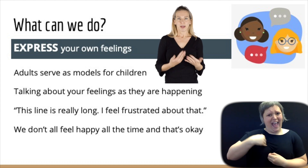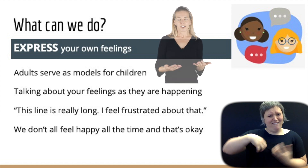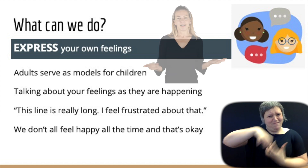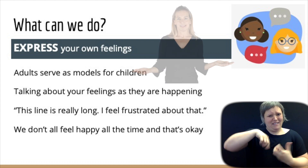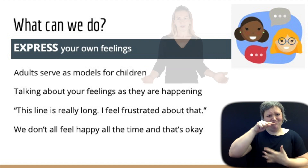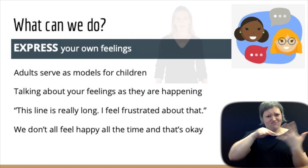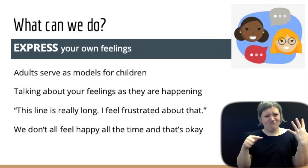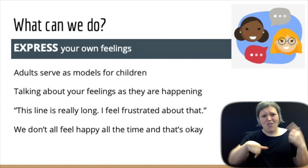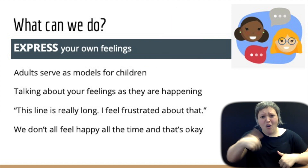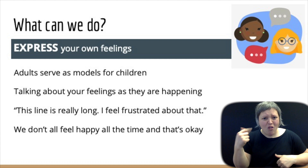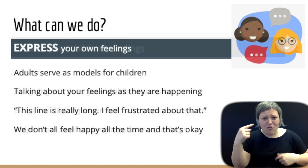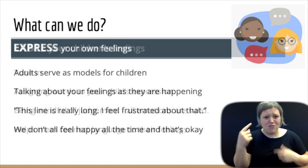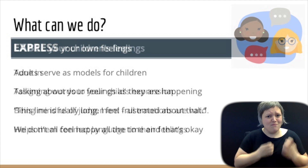better as they learn.